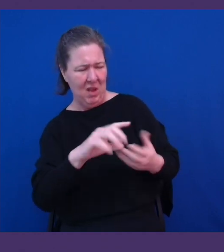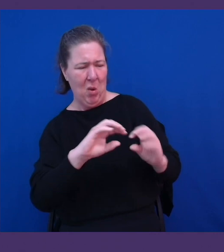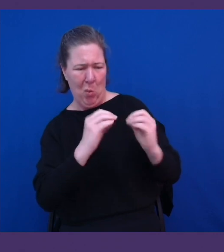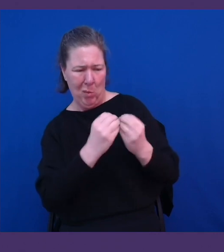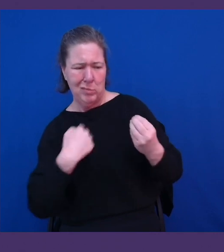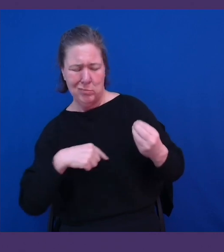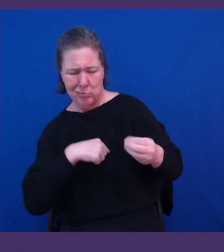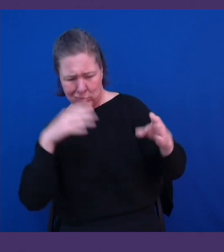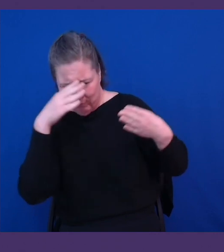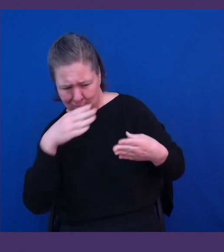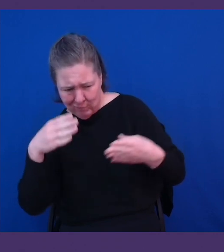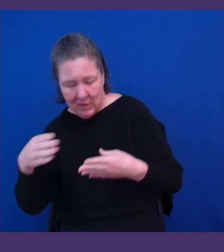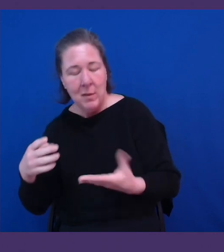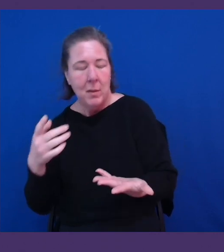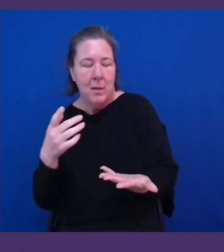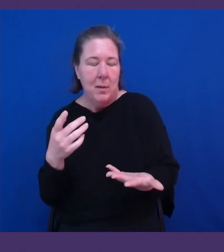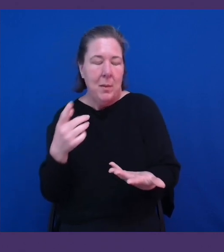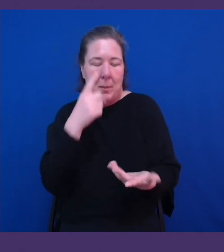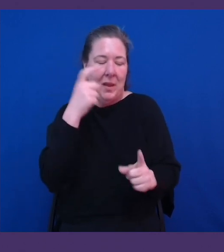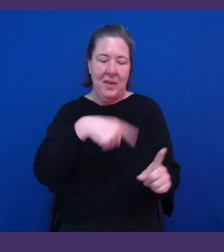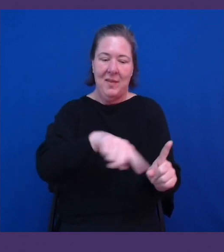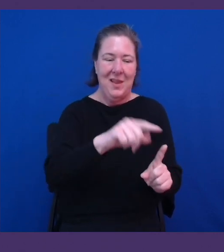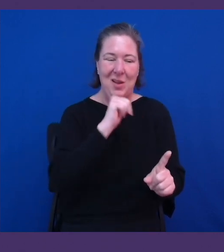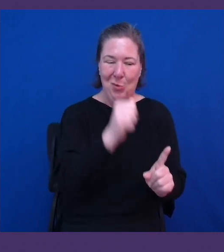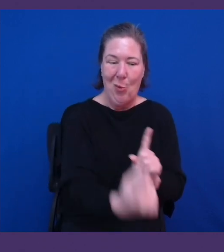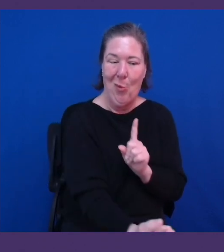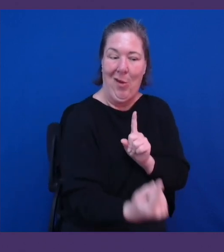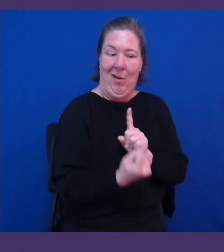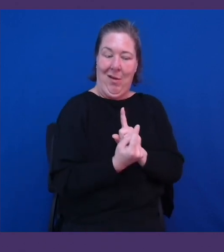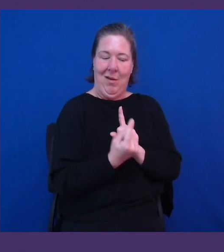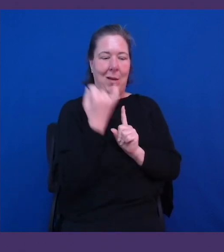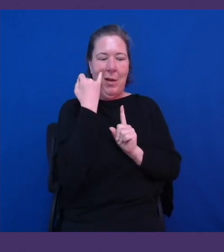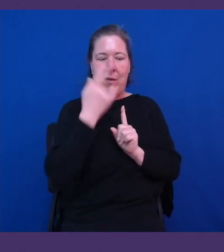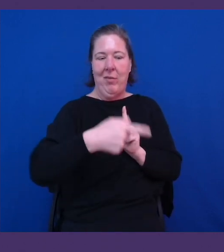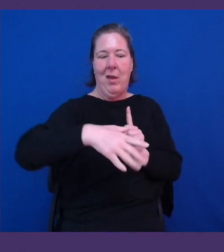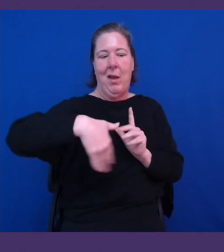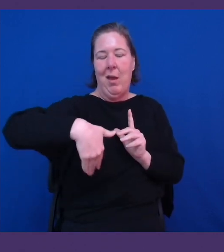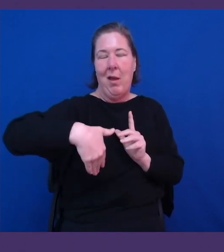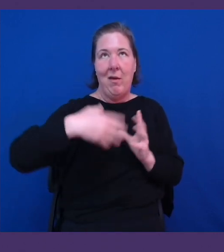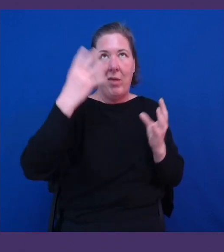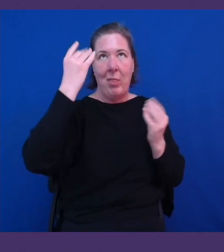by definition, they wouldn't have come to us if they hadn't already been kind of thinking in those terms.